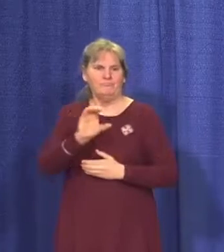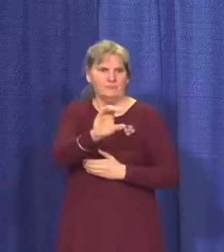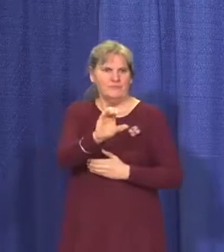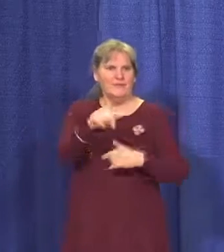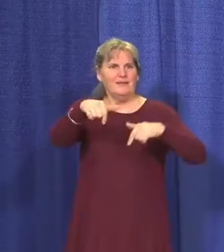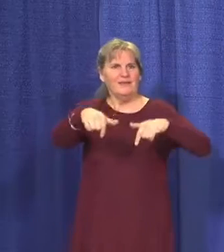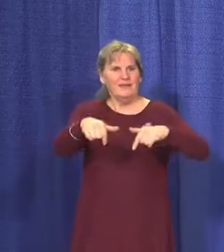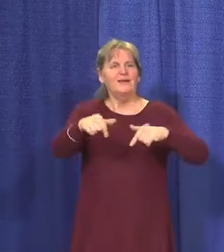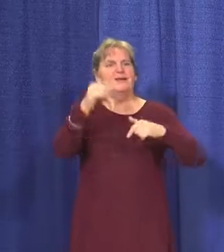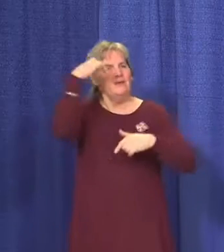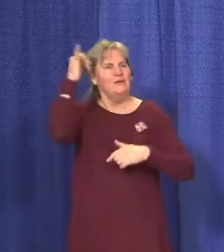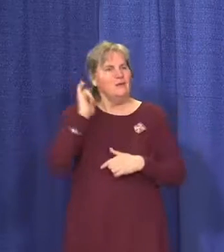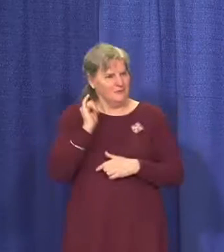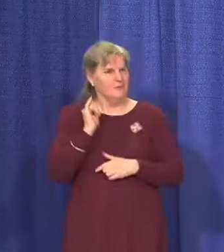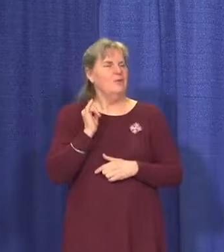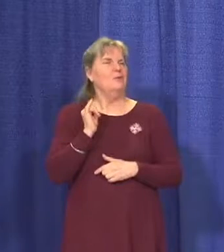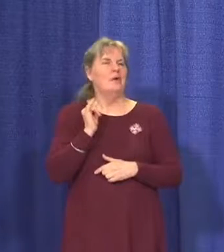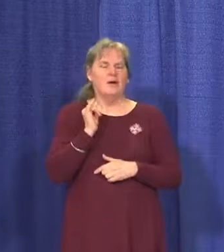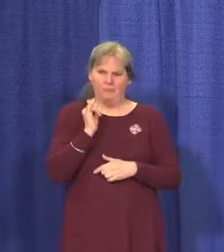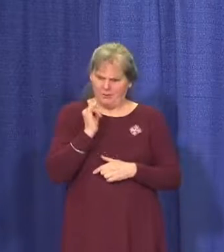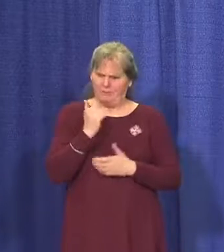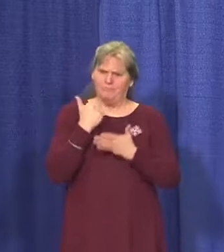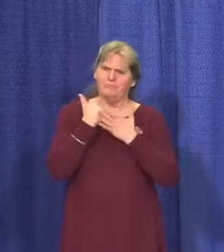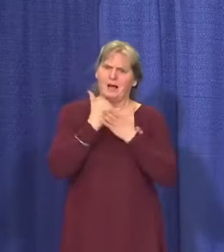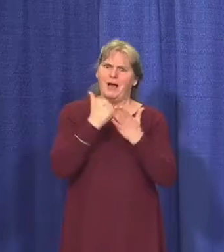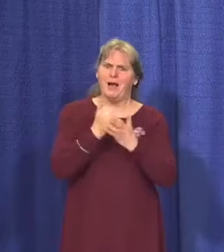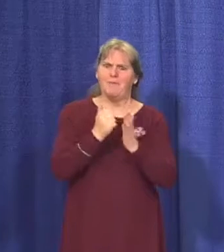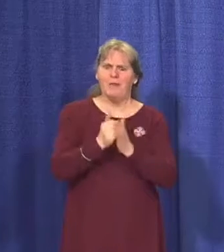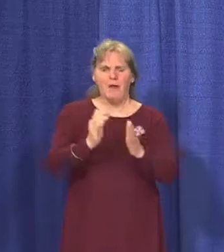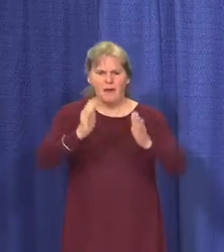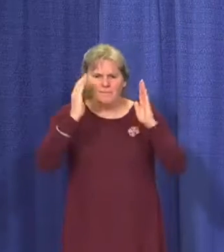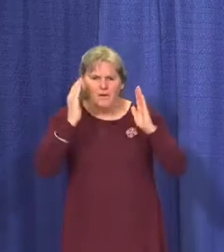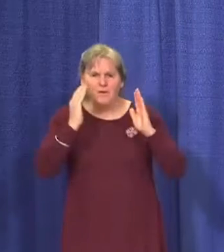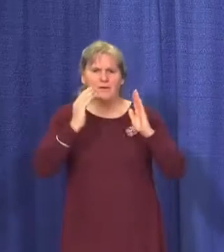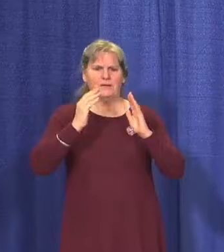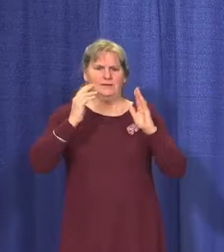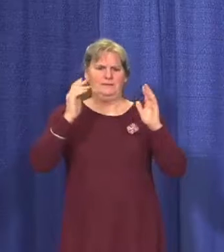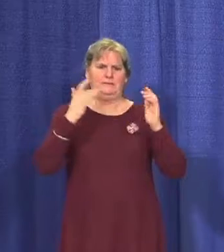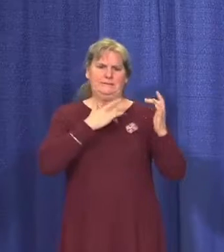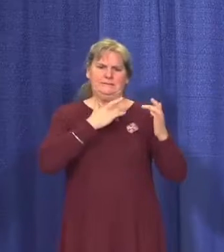investments herein the Yukon as indicated will go a long way to addressing our housing